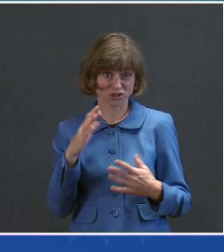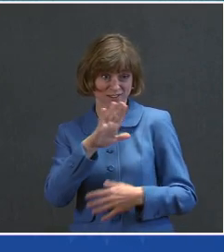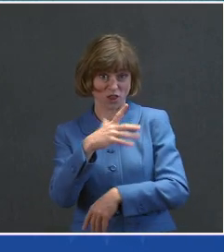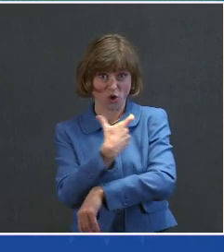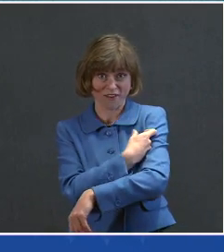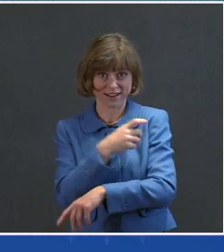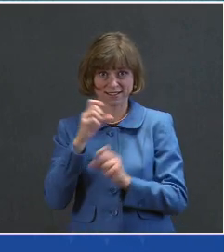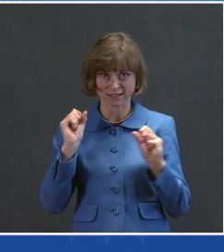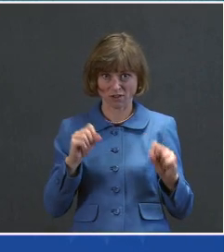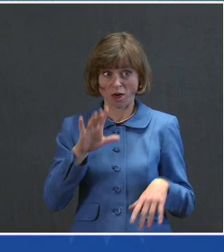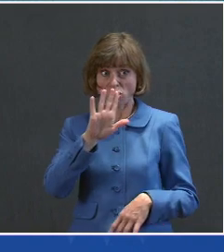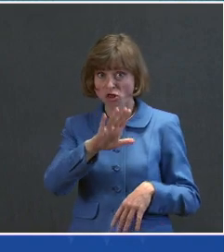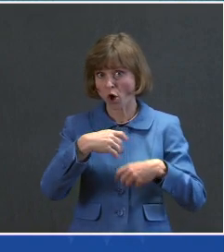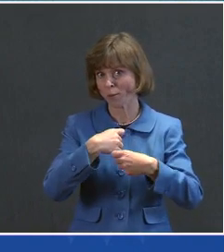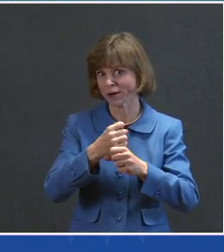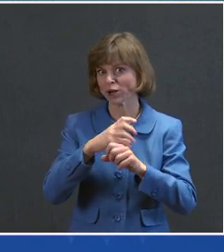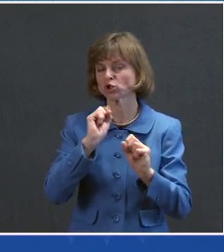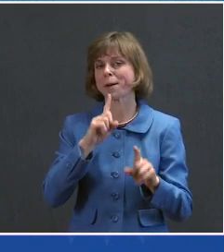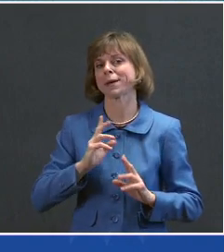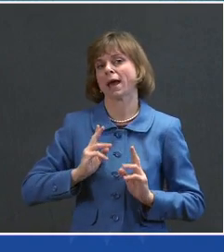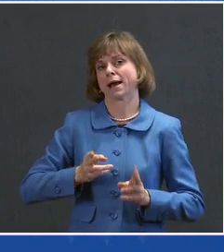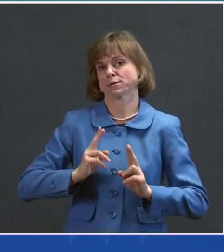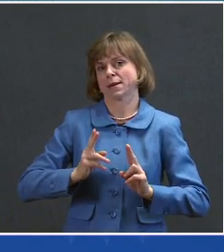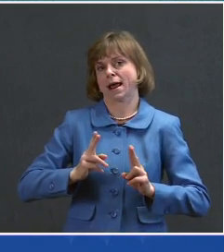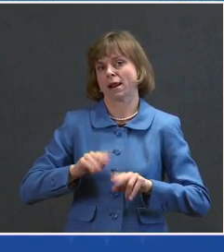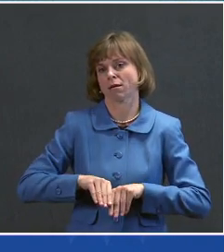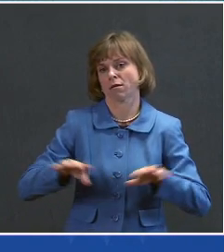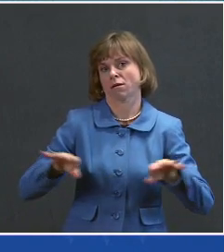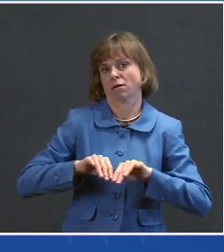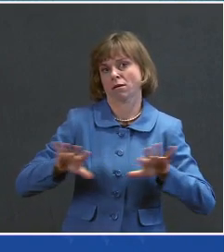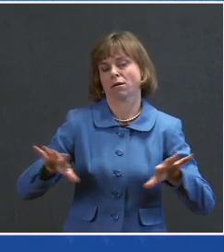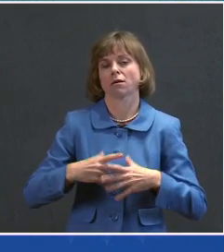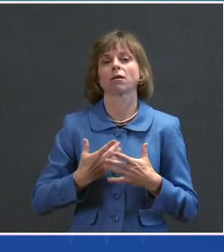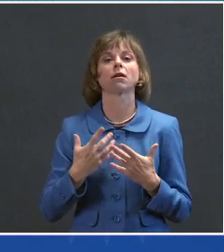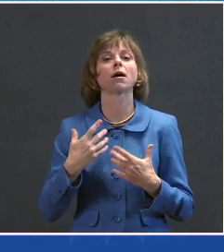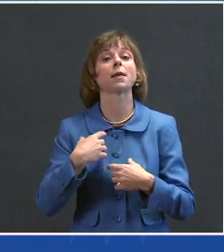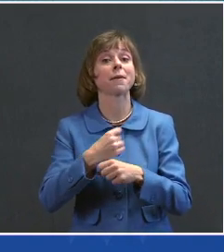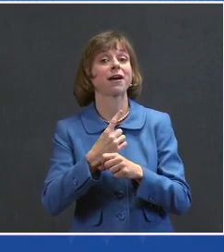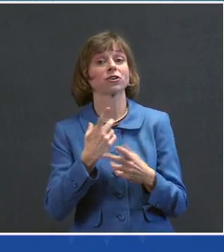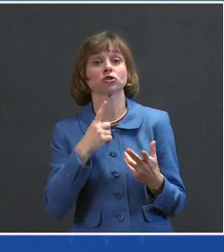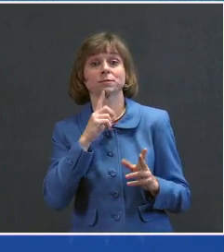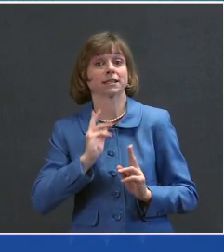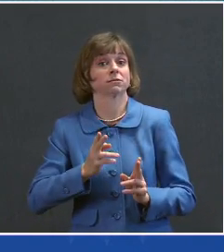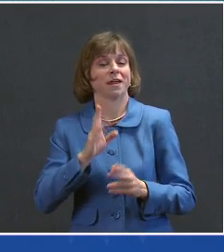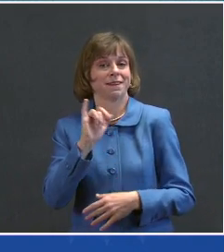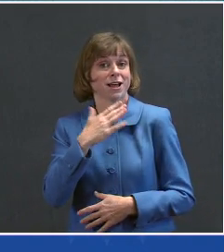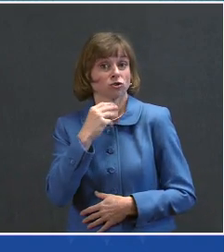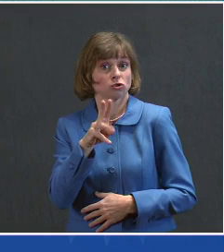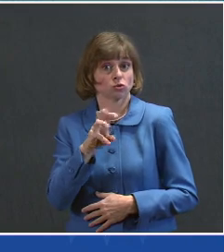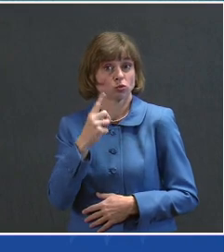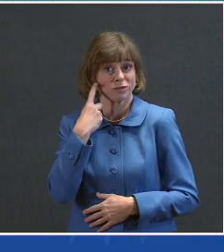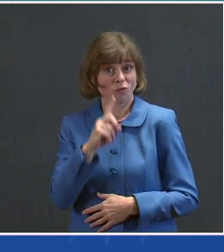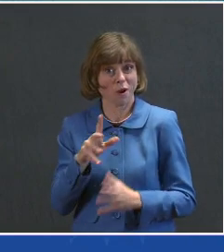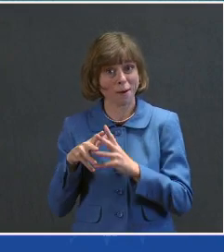the production of it can be expedited, that the manufacturing of it can be expedited, and that's, of course, good news for the American people. The Press: And then, on vaccines --